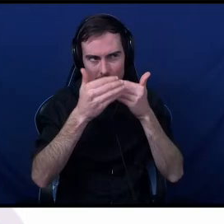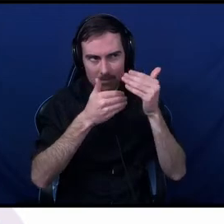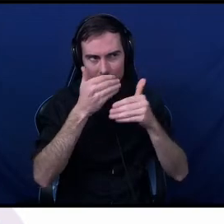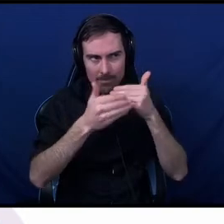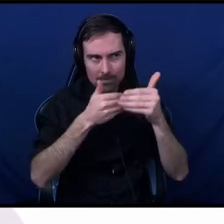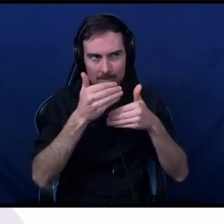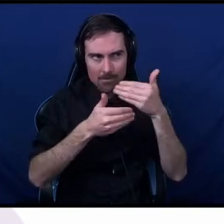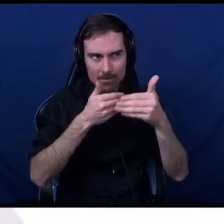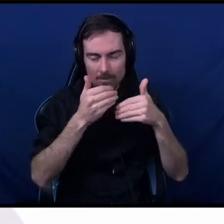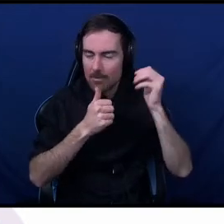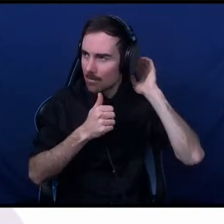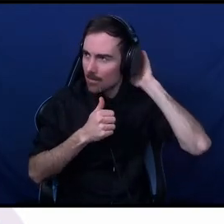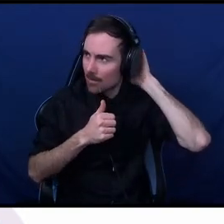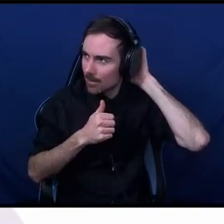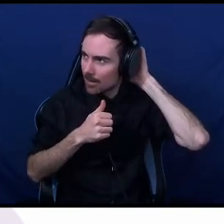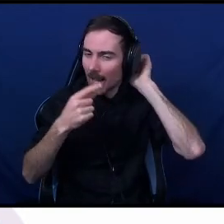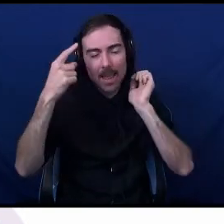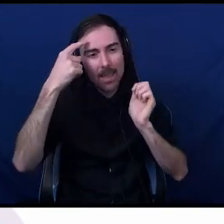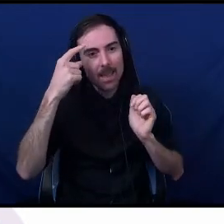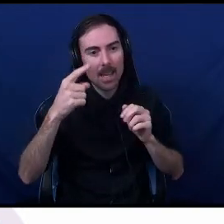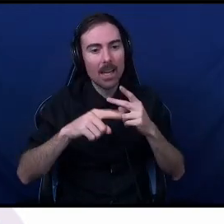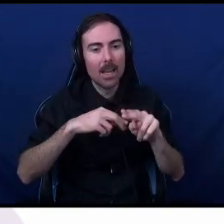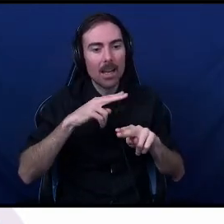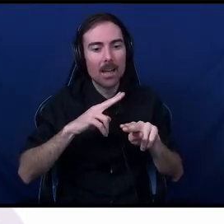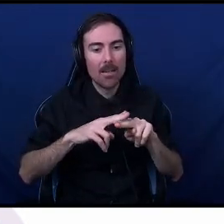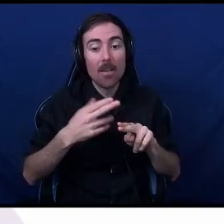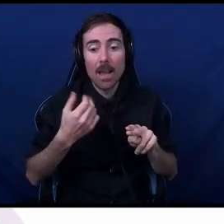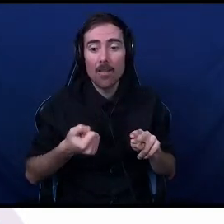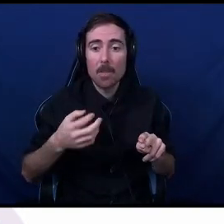I think, if there were to be a main benefit from that sort of